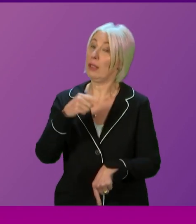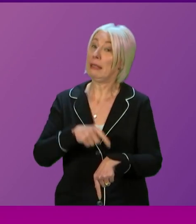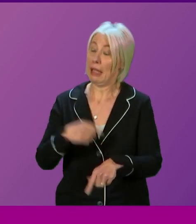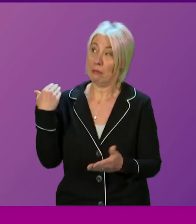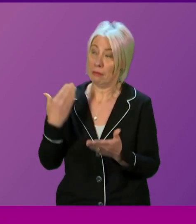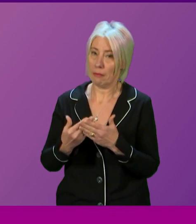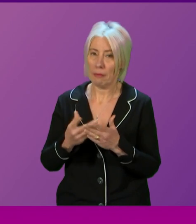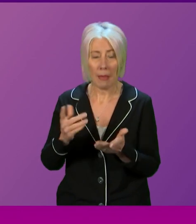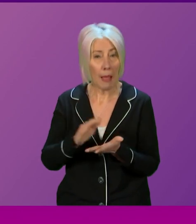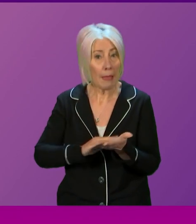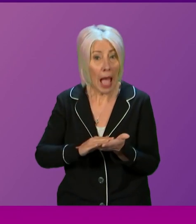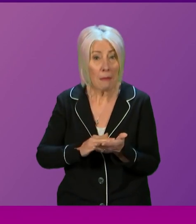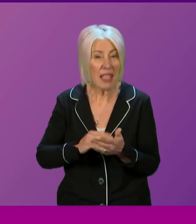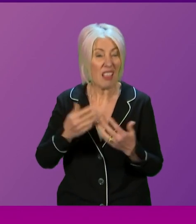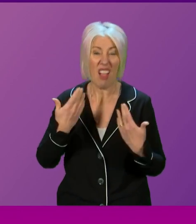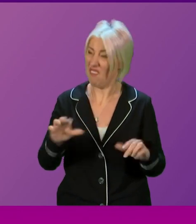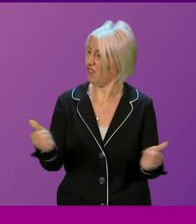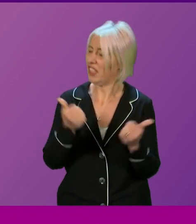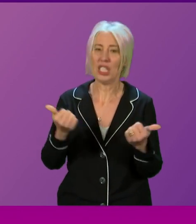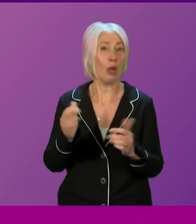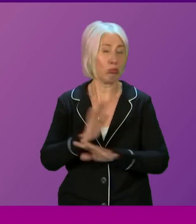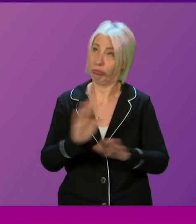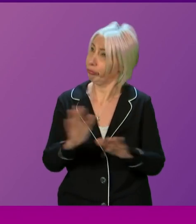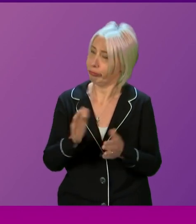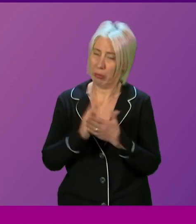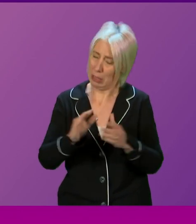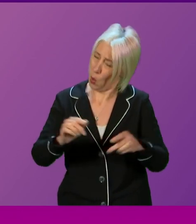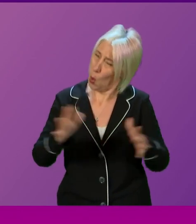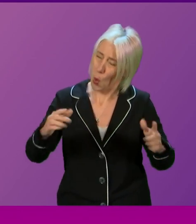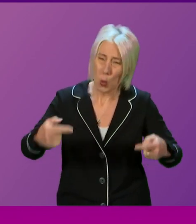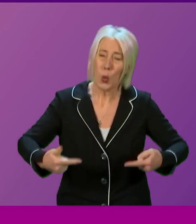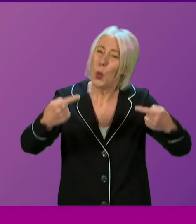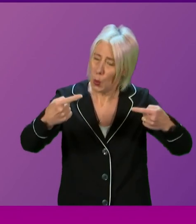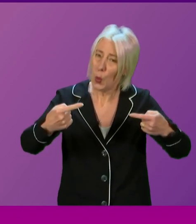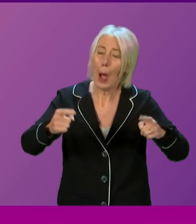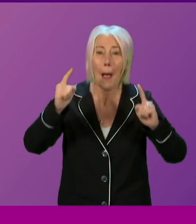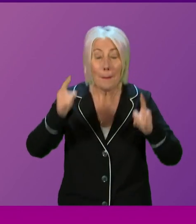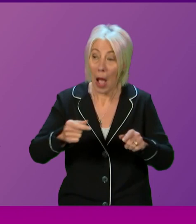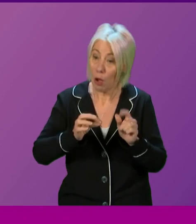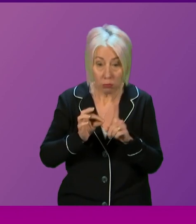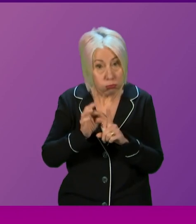Does that mean that we do not have more work to do? Of course it does not; there are significant challenges, but real progress is being made